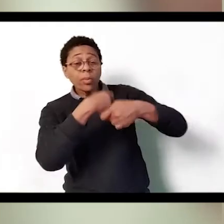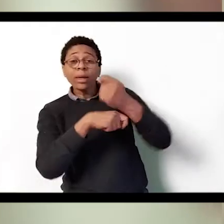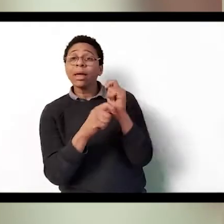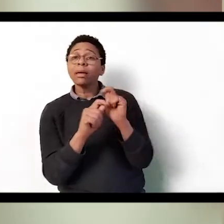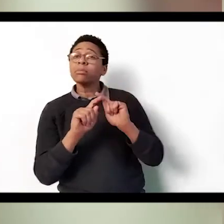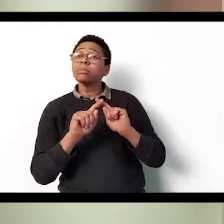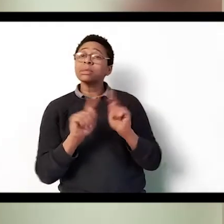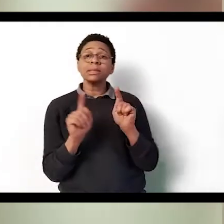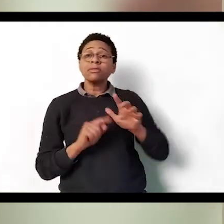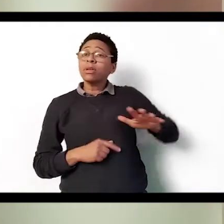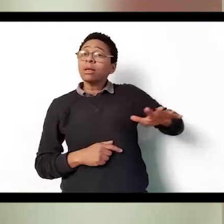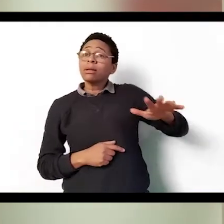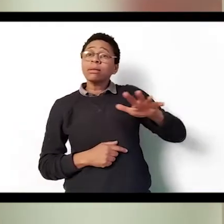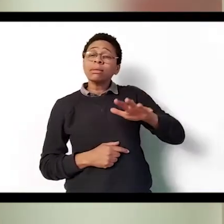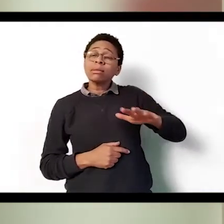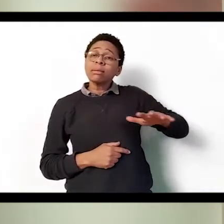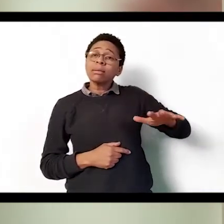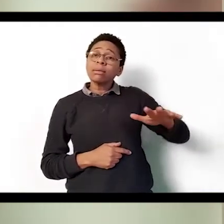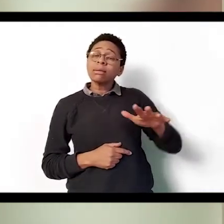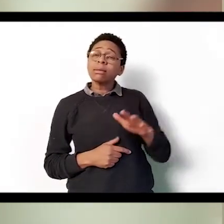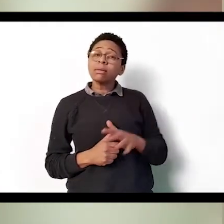We became a different kin.